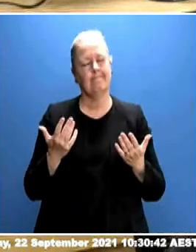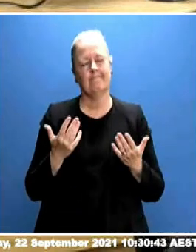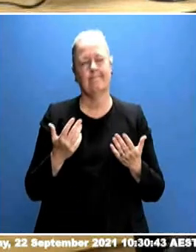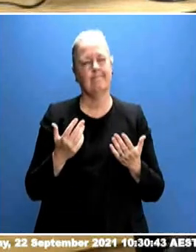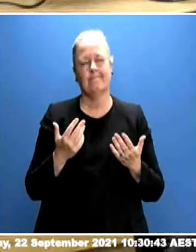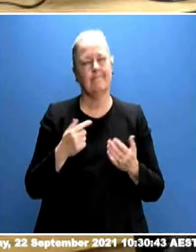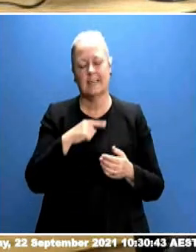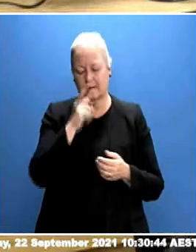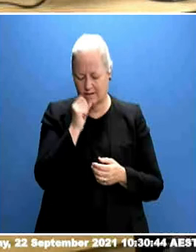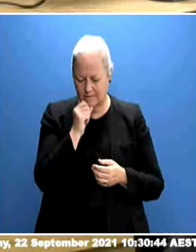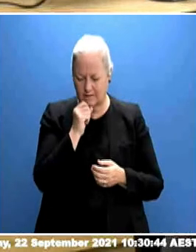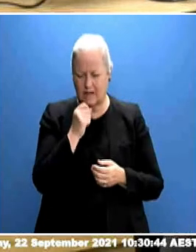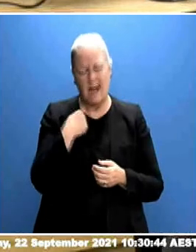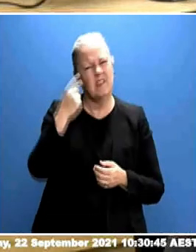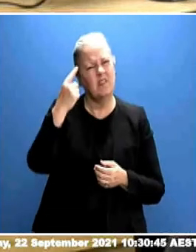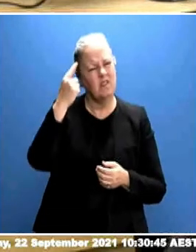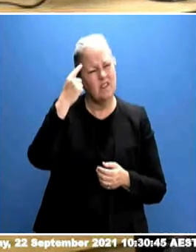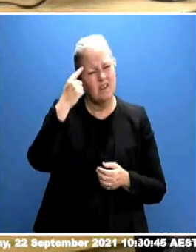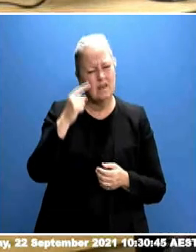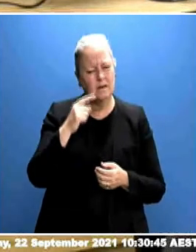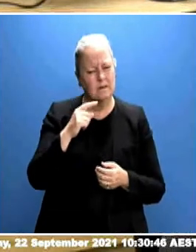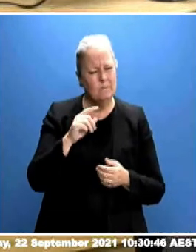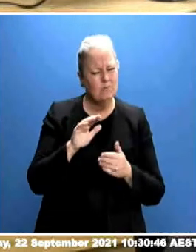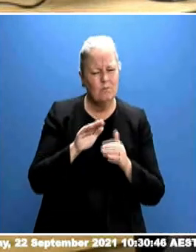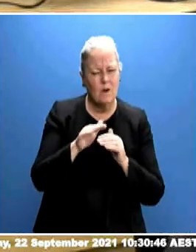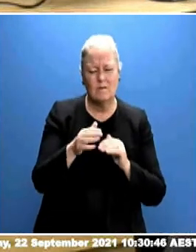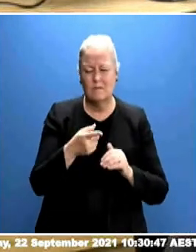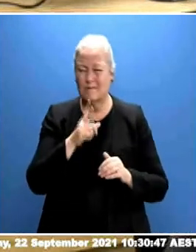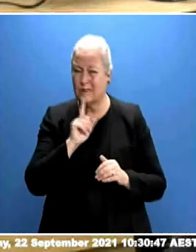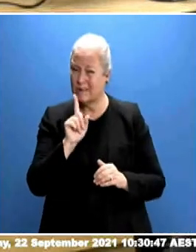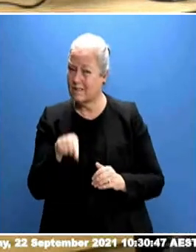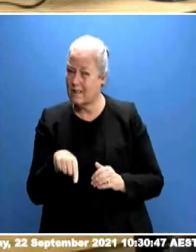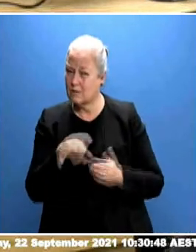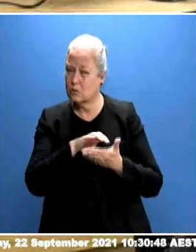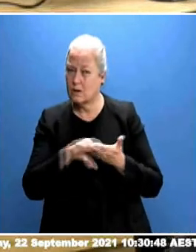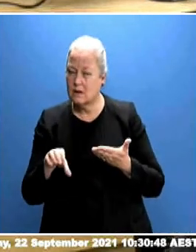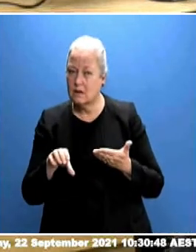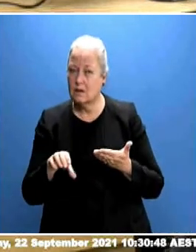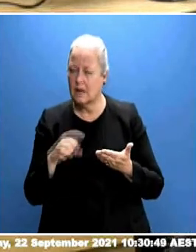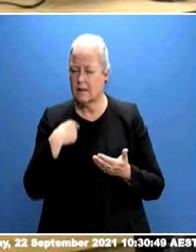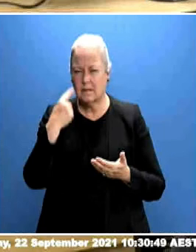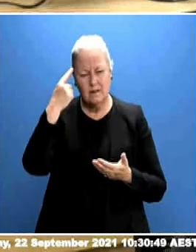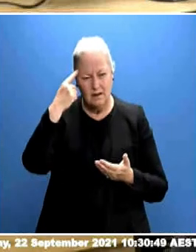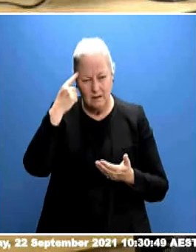I think it went up to over $100,000, because we were getting some help